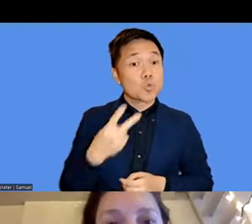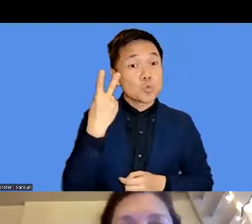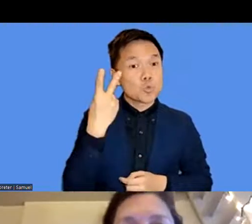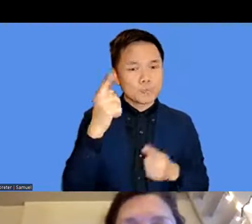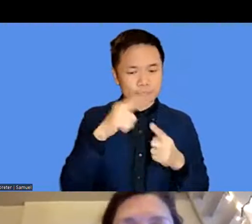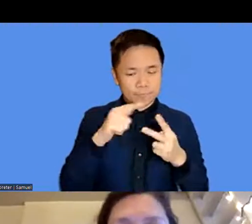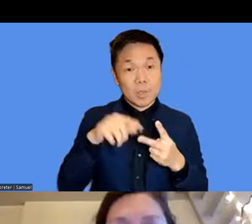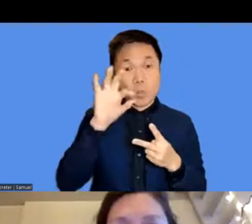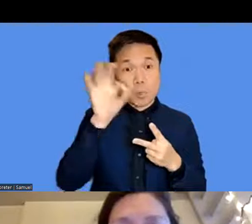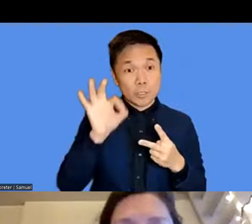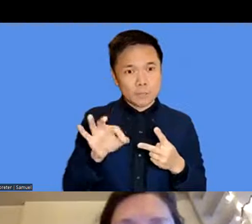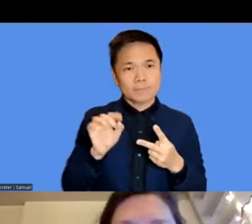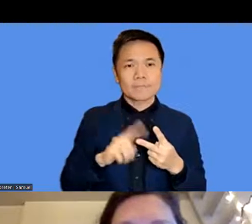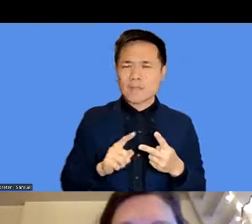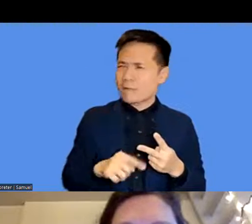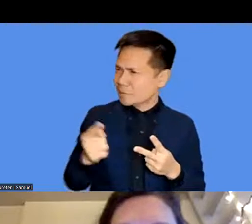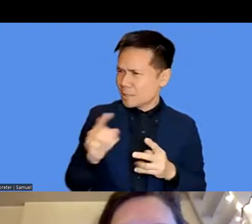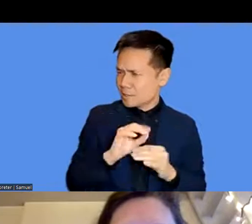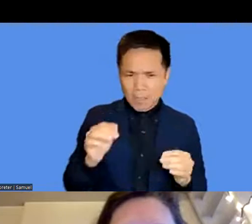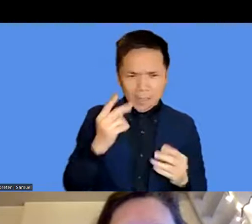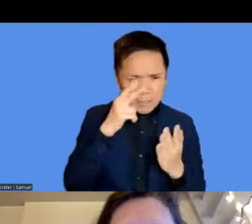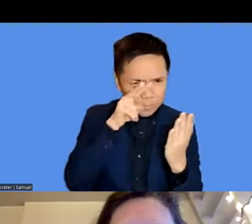I don't think there's anything in the chat.